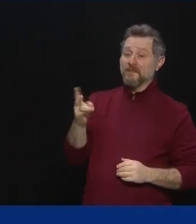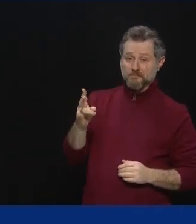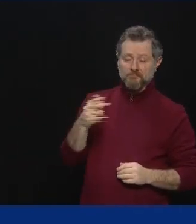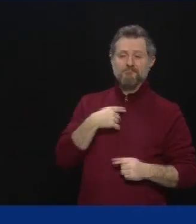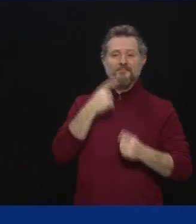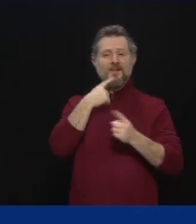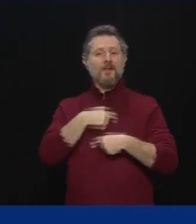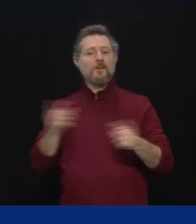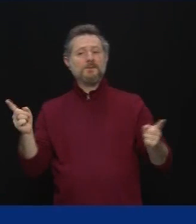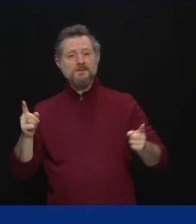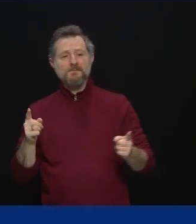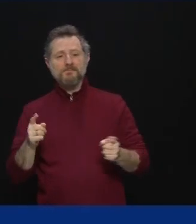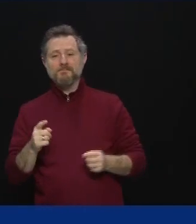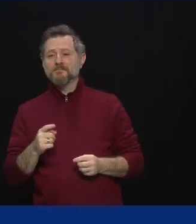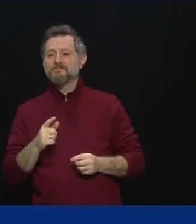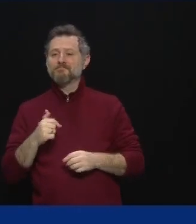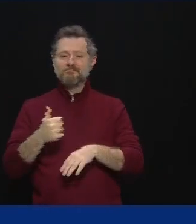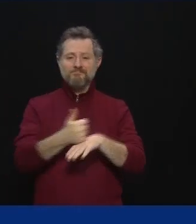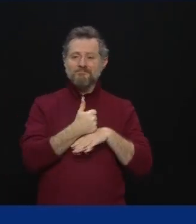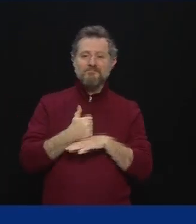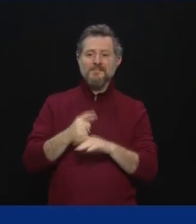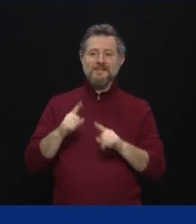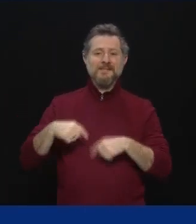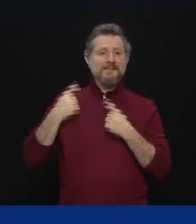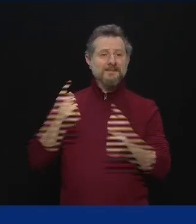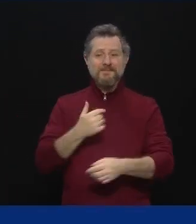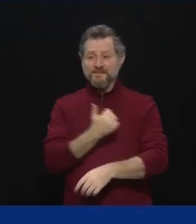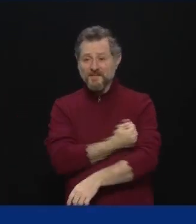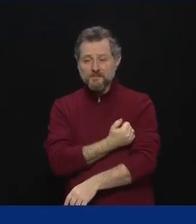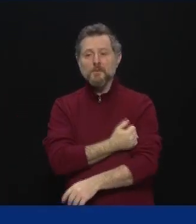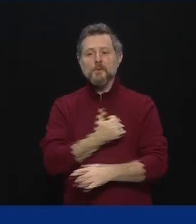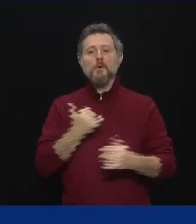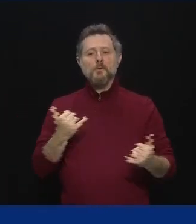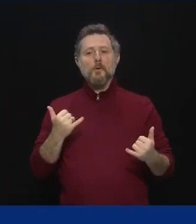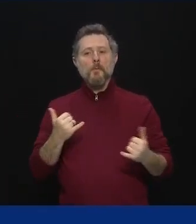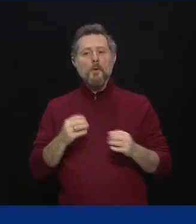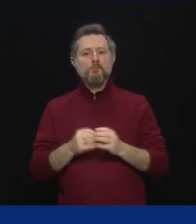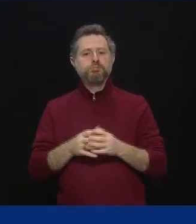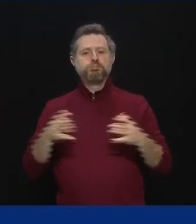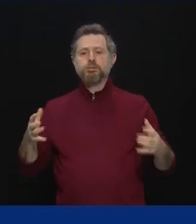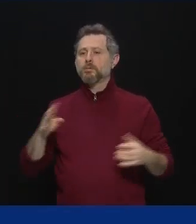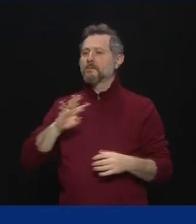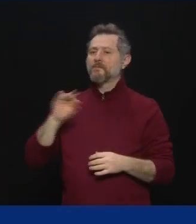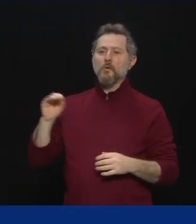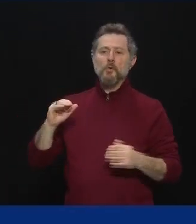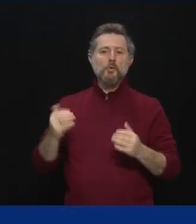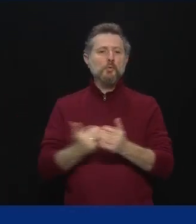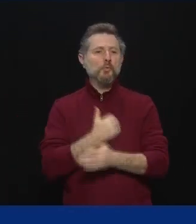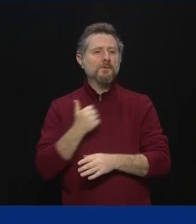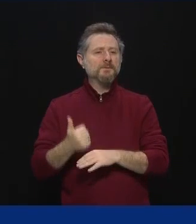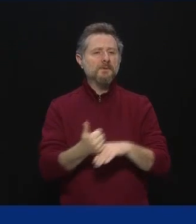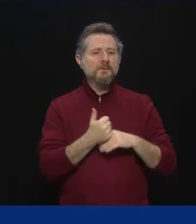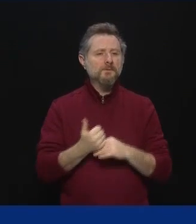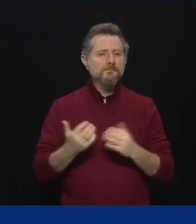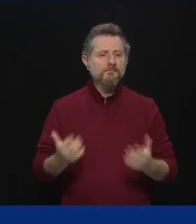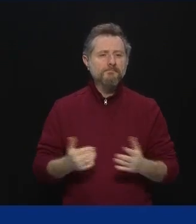RISING CASE NUMBERS WE SAW EVEN A FEW WEEKS AGO. DECEMBER 17th, NOW IN ADDITION TO THE VACCINATION SITES ALREADY